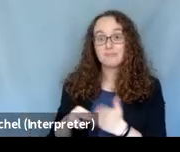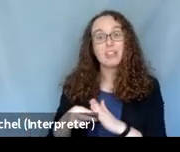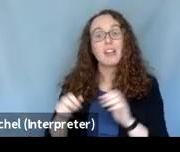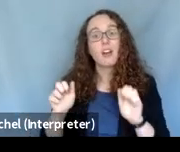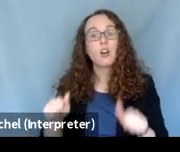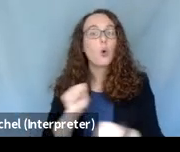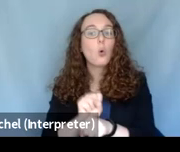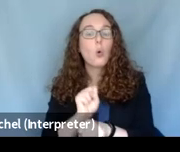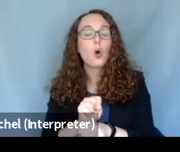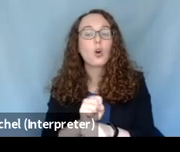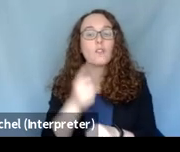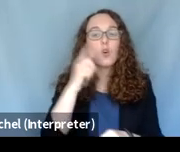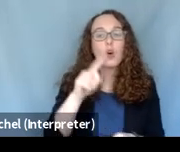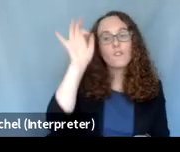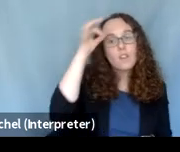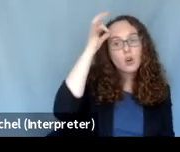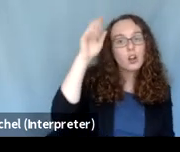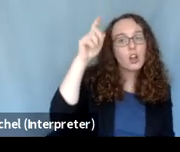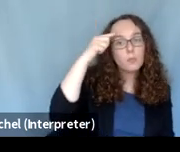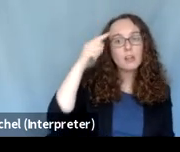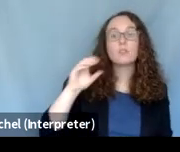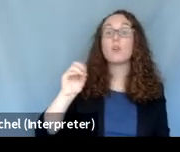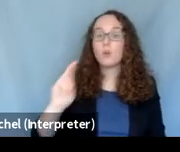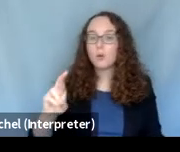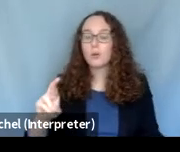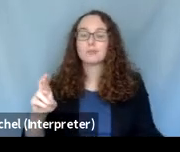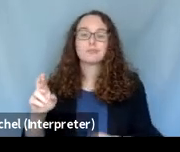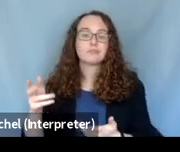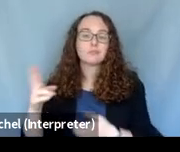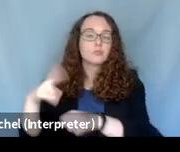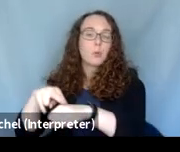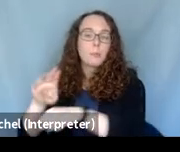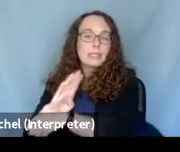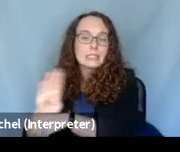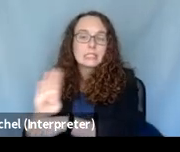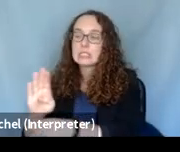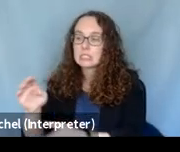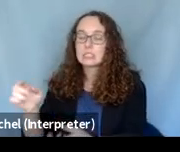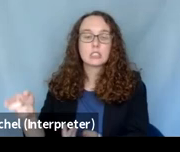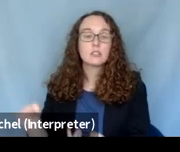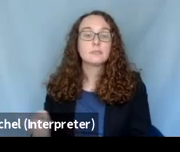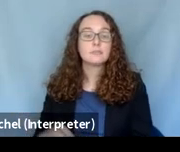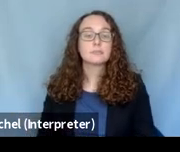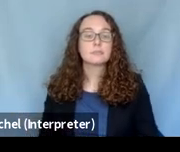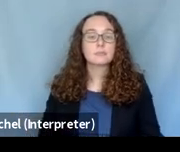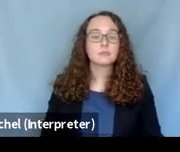any private industry. Well, not any, but there is private industry participating in this program. You do not have to be Hispanic to be a